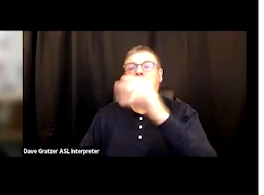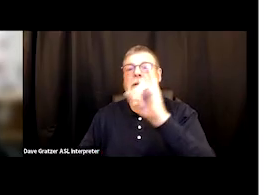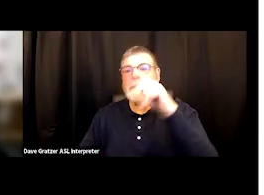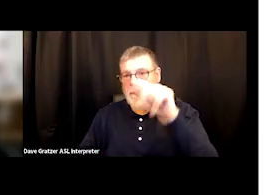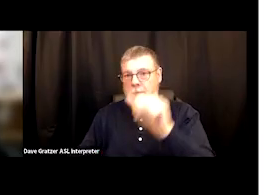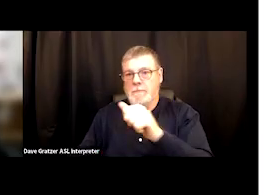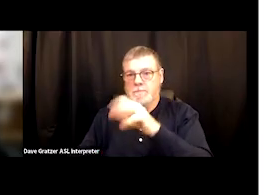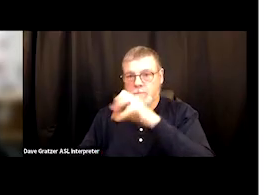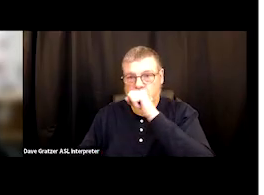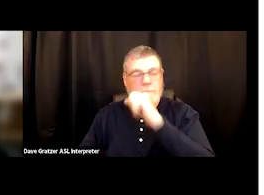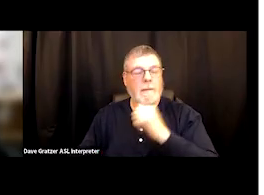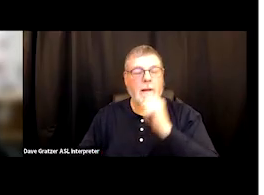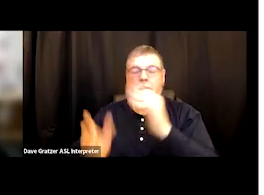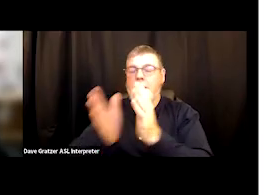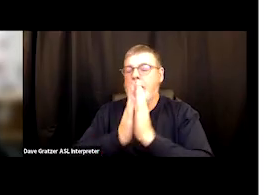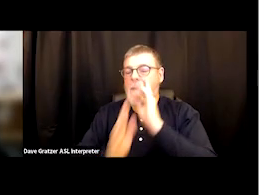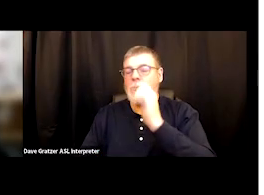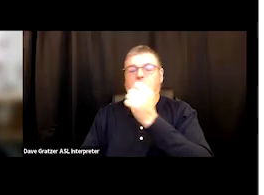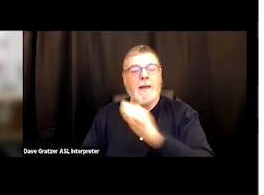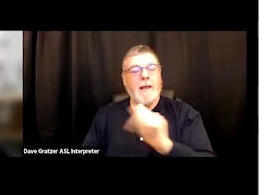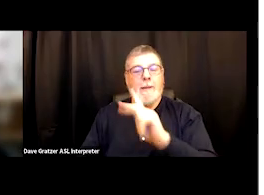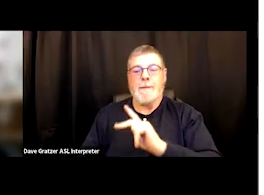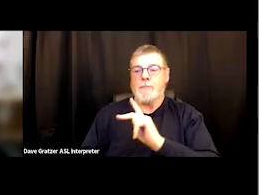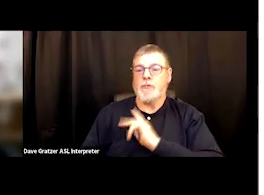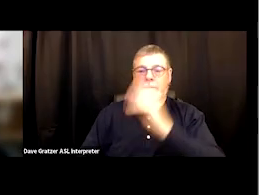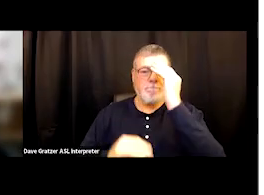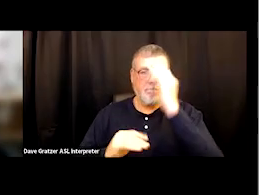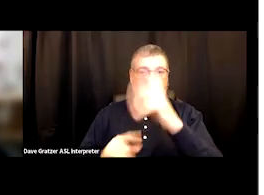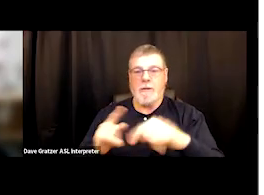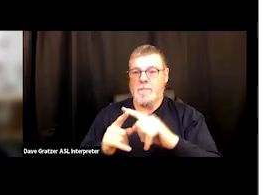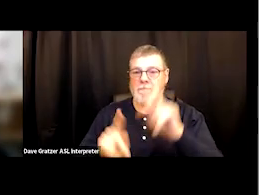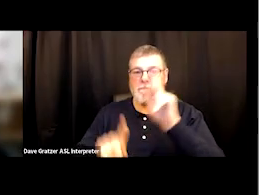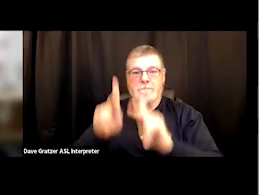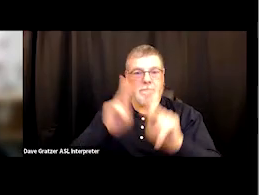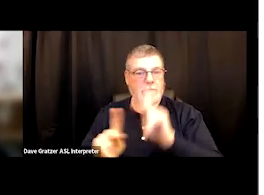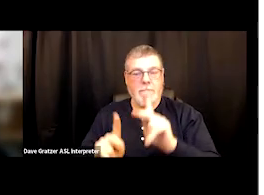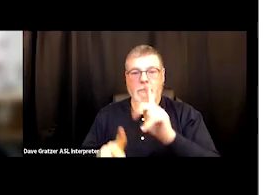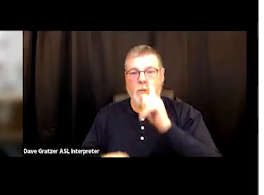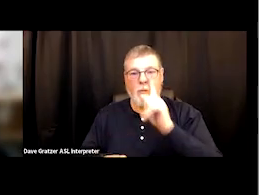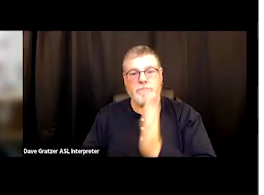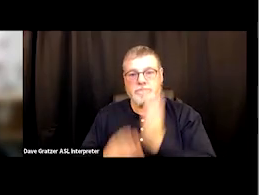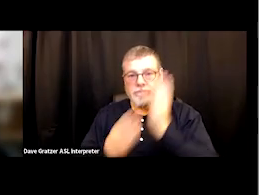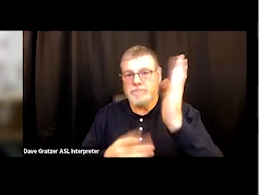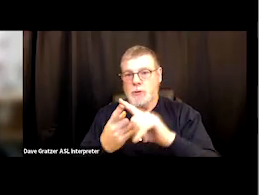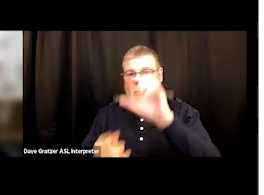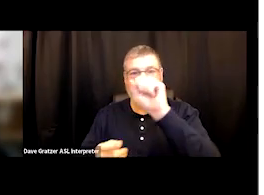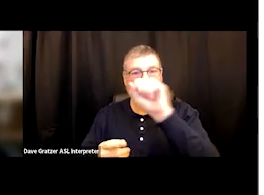for any personal identifying information about the applicants. So you don't need to worry about violating